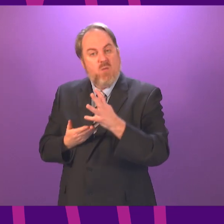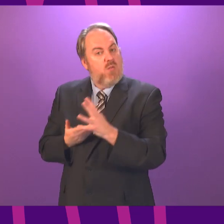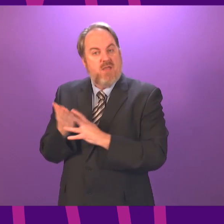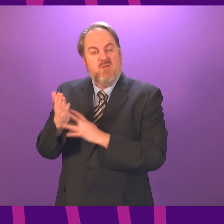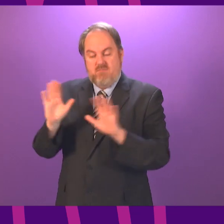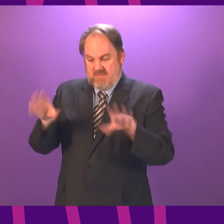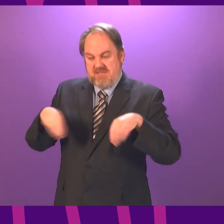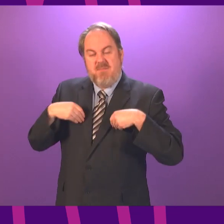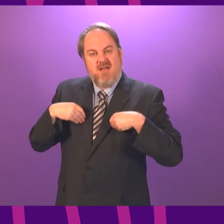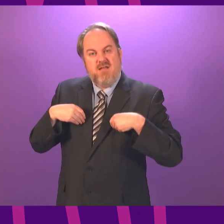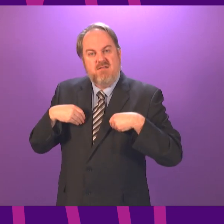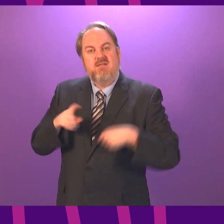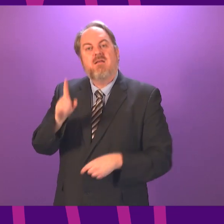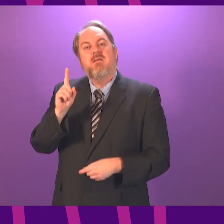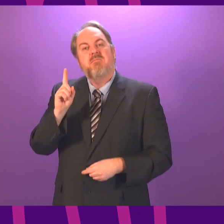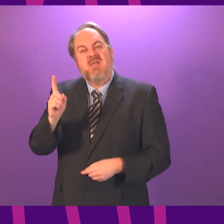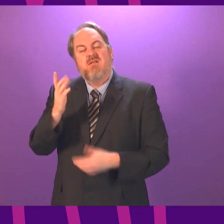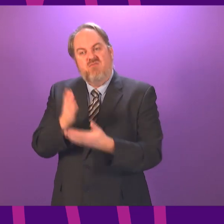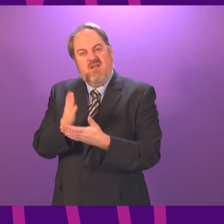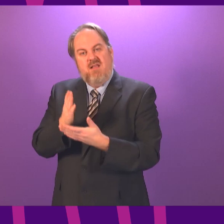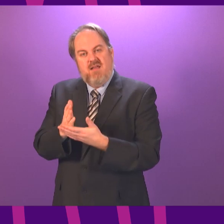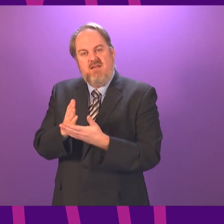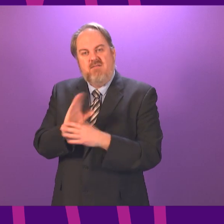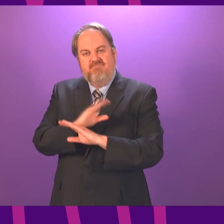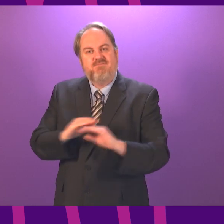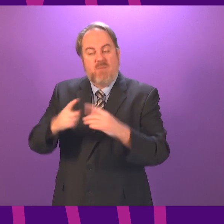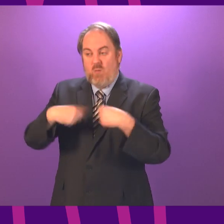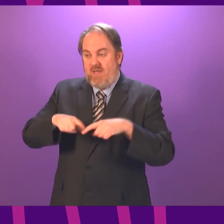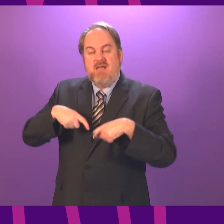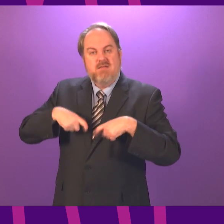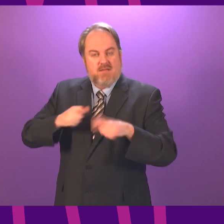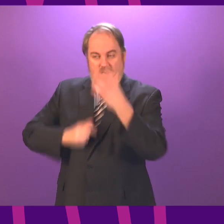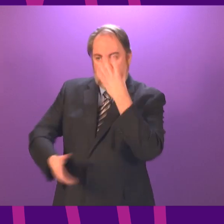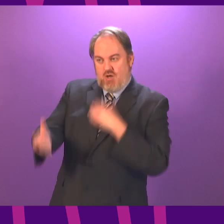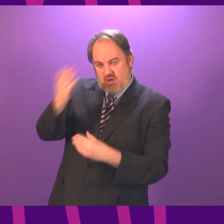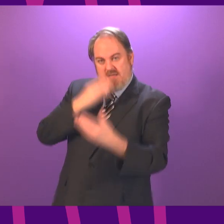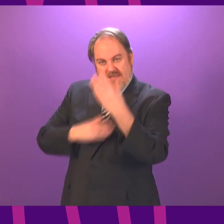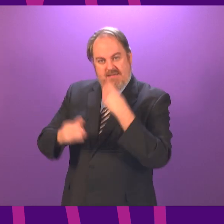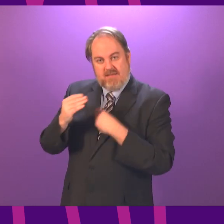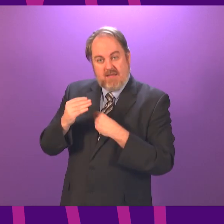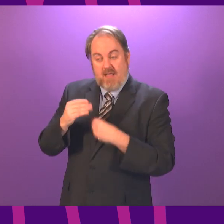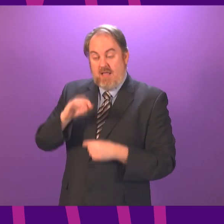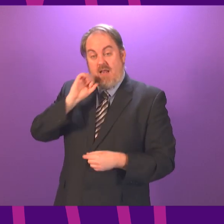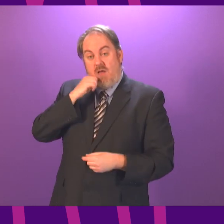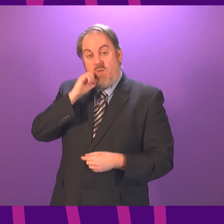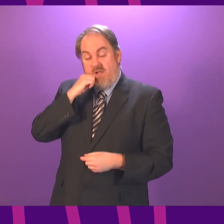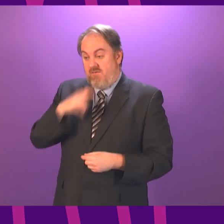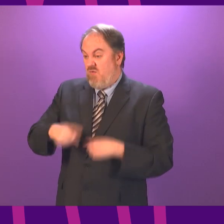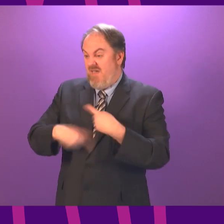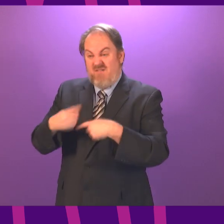to learn from mistakes as we go. For as long as I live, I will regret the toll that the